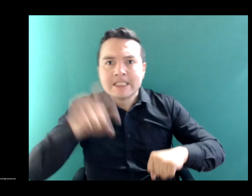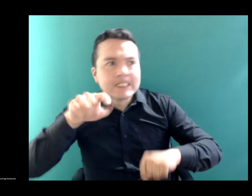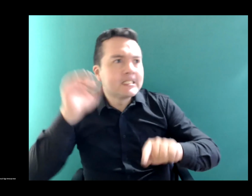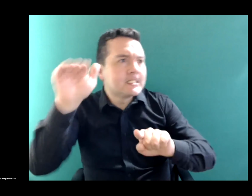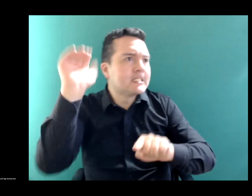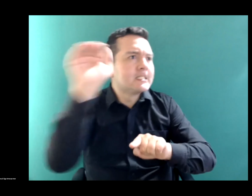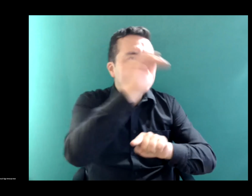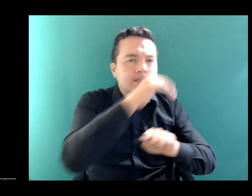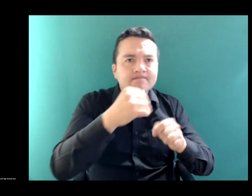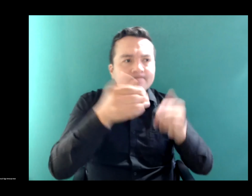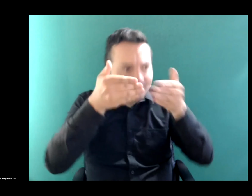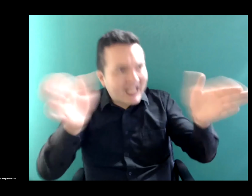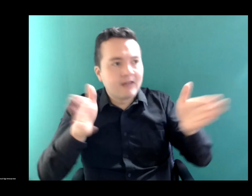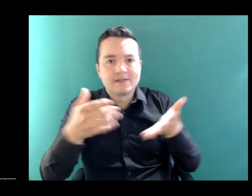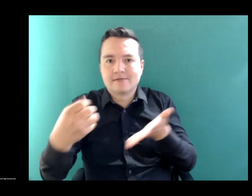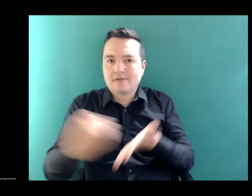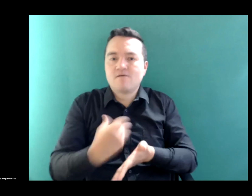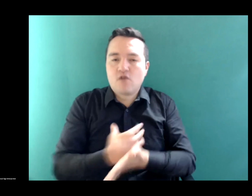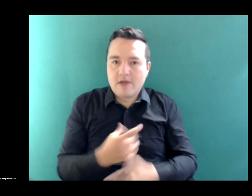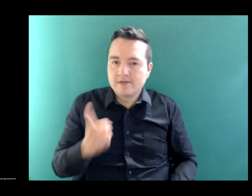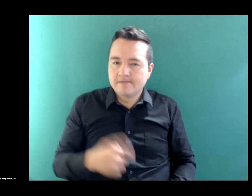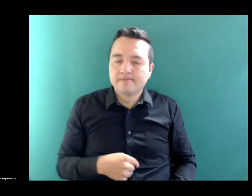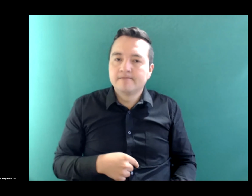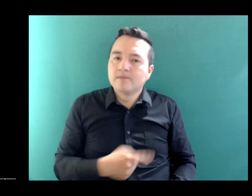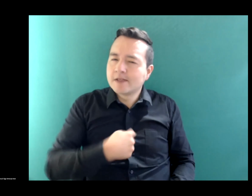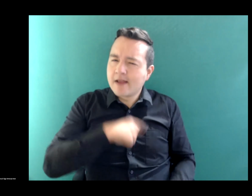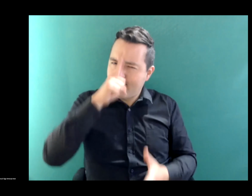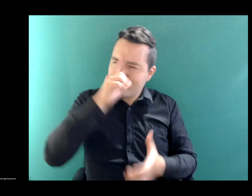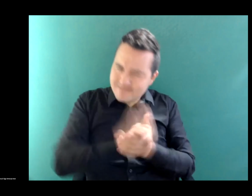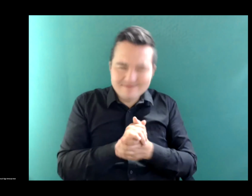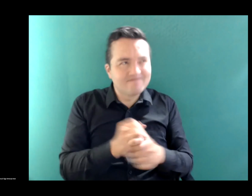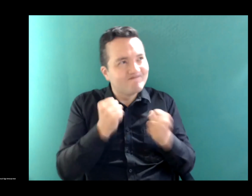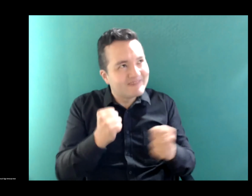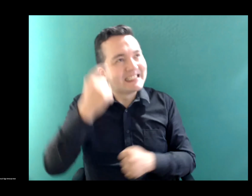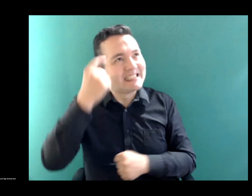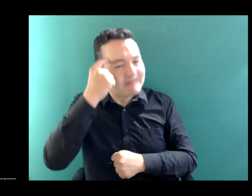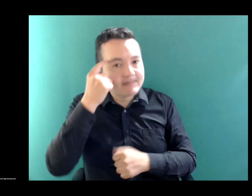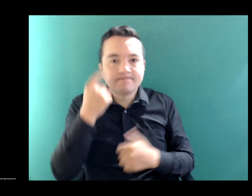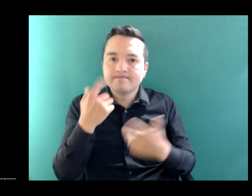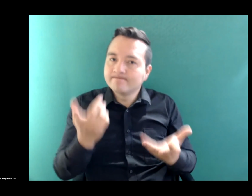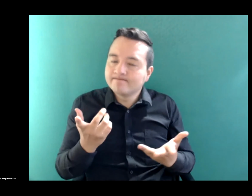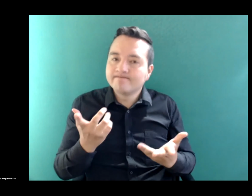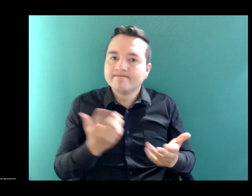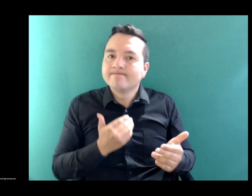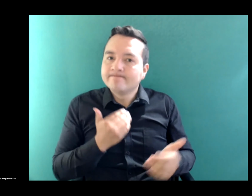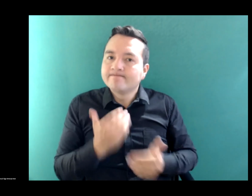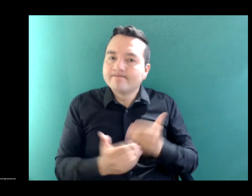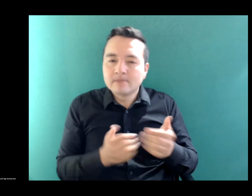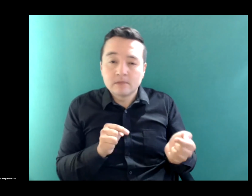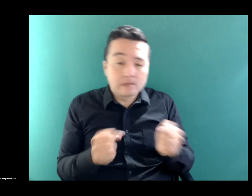Right now in Brazil, it's really hard to see a big conference or a live transmission without sign language.